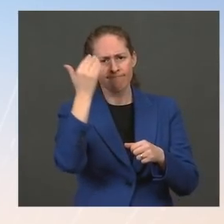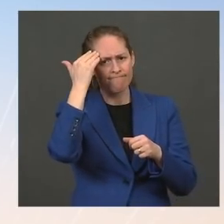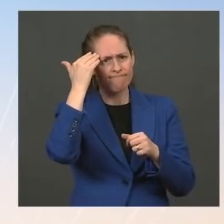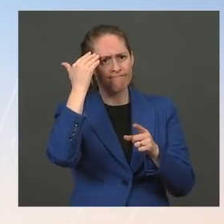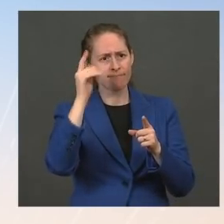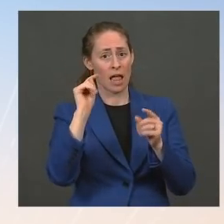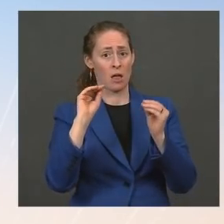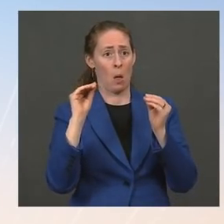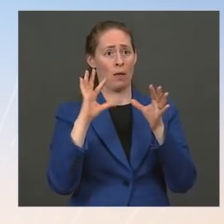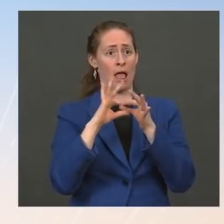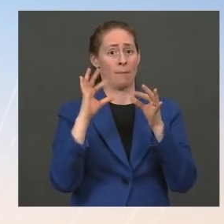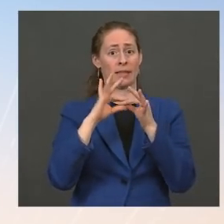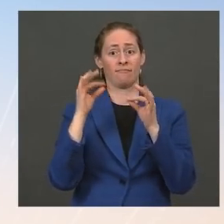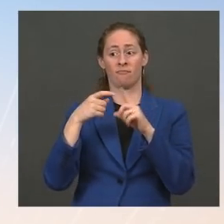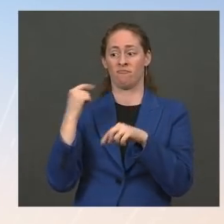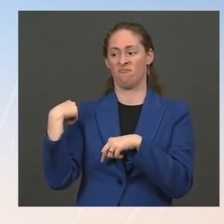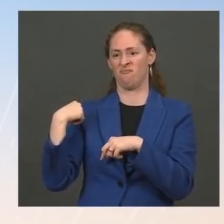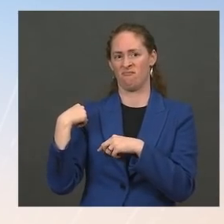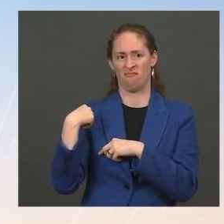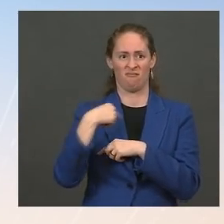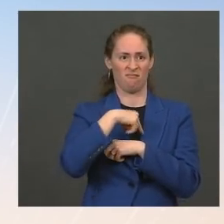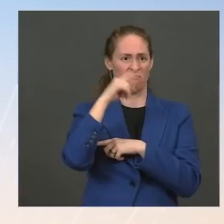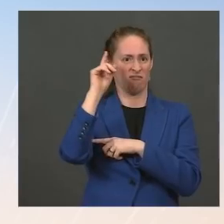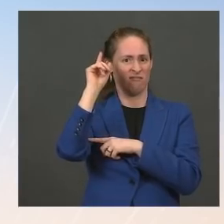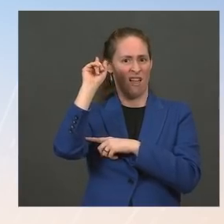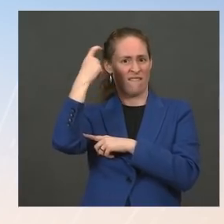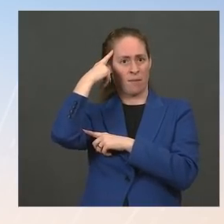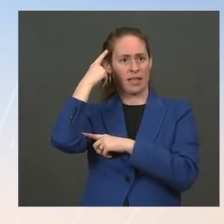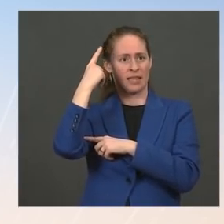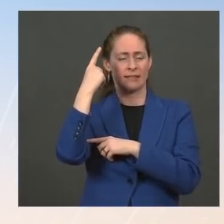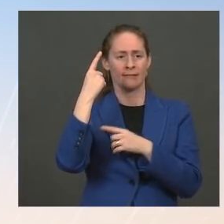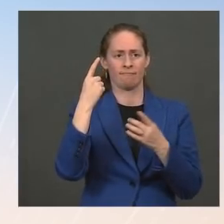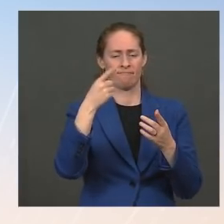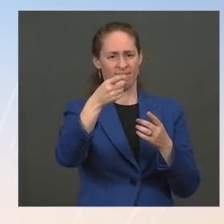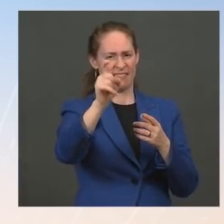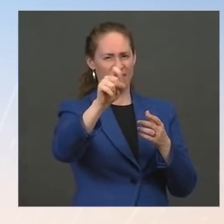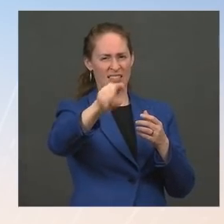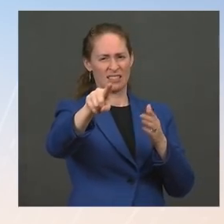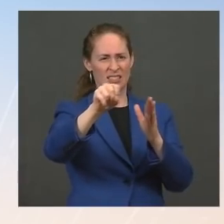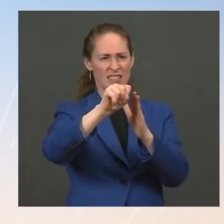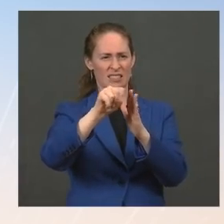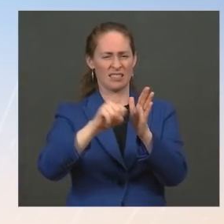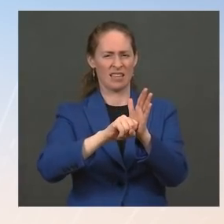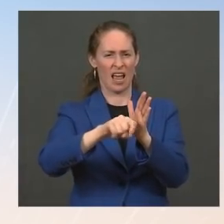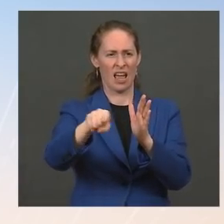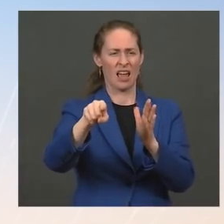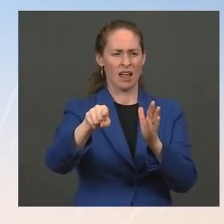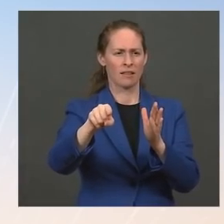I will see if there's anything more we can add. Go ahead. The Press: On the upcoming Summit for Democracy,